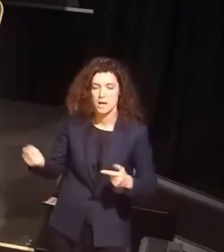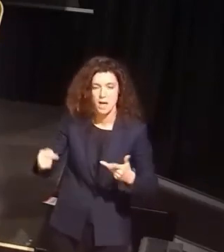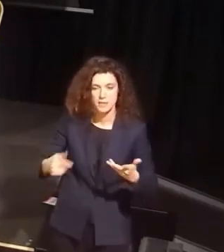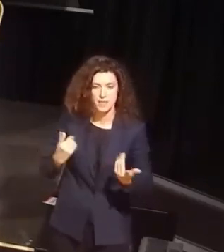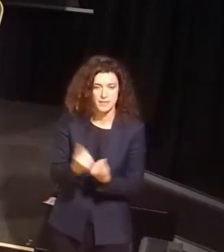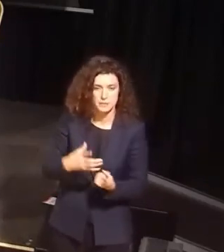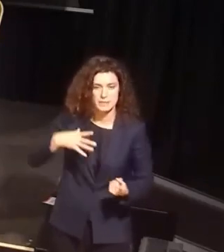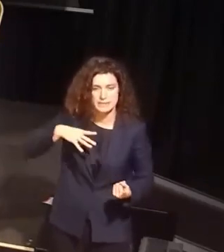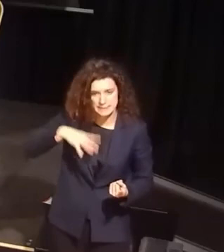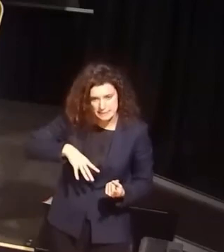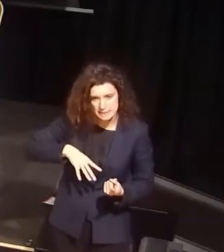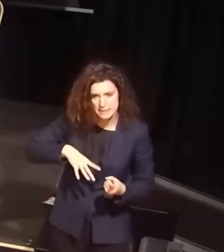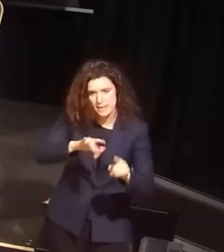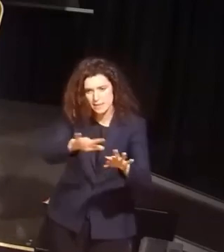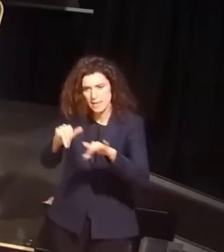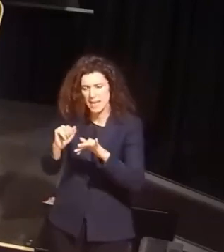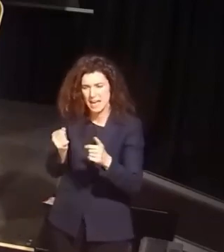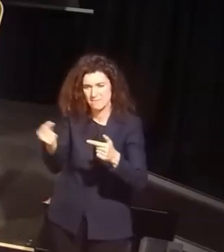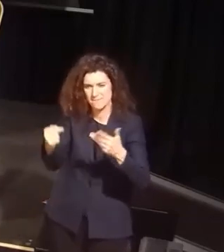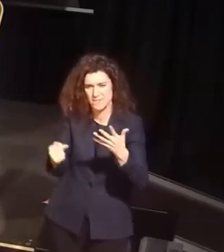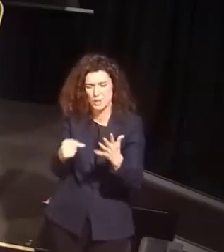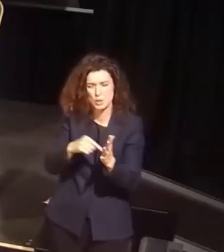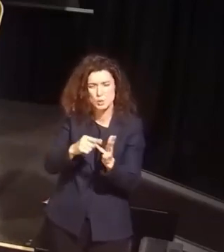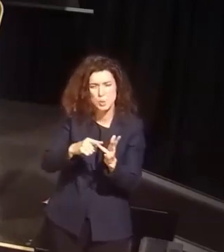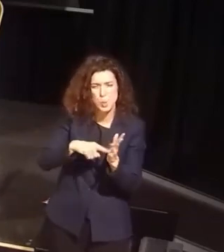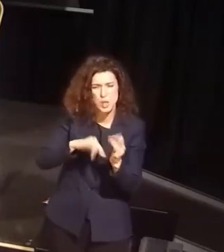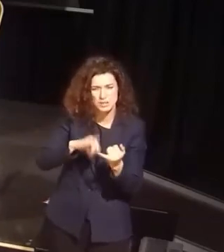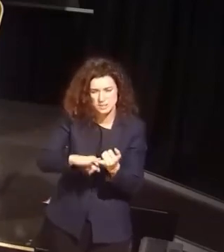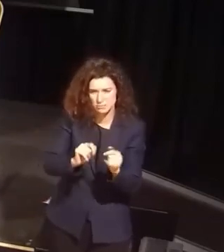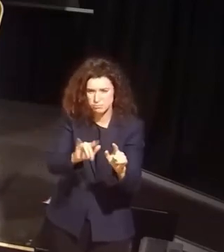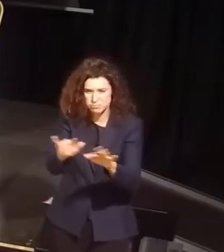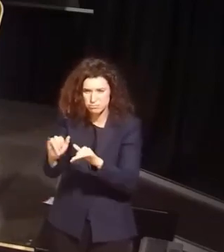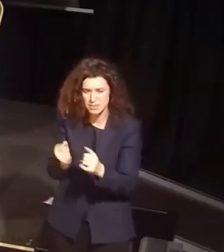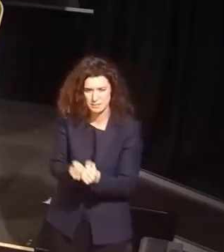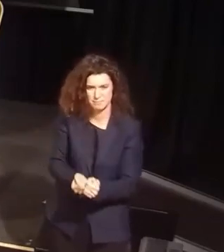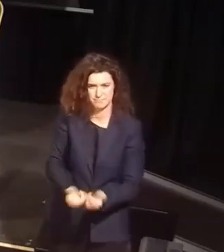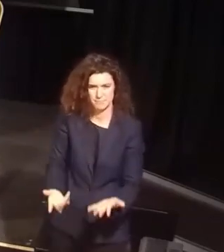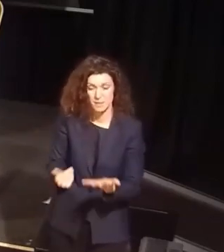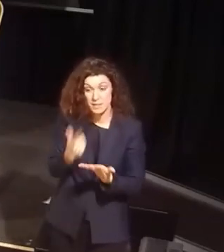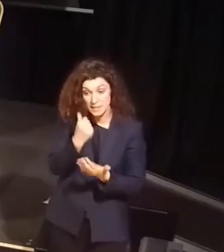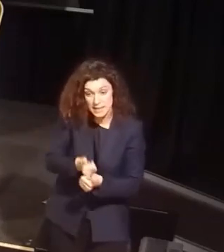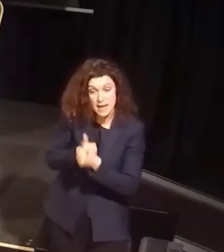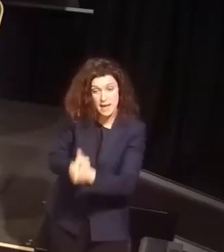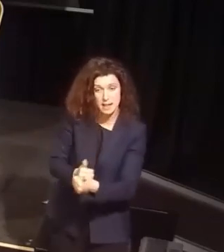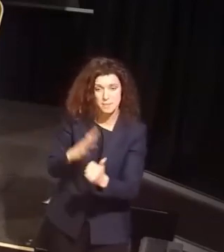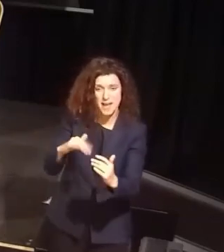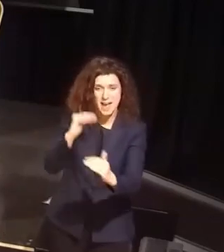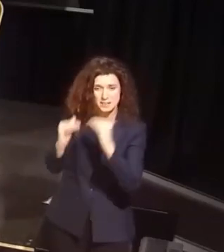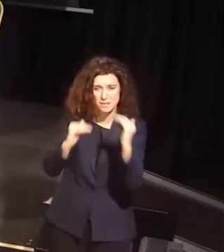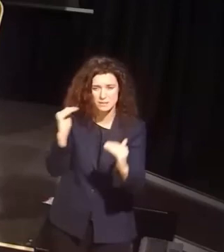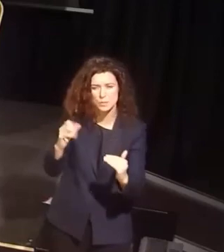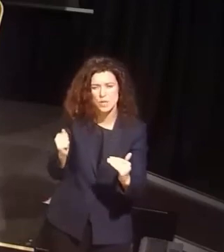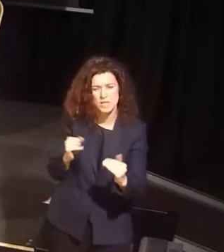there are loads of tools out there to help adults which have severe disabilities